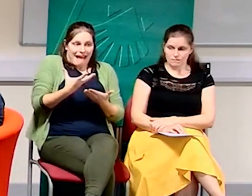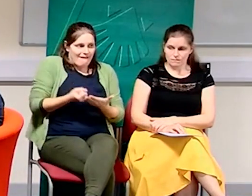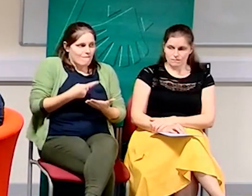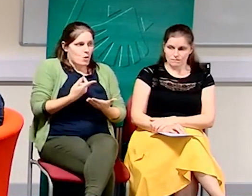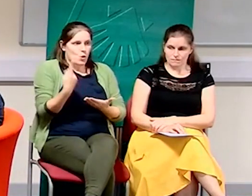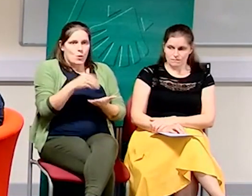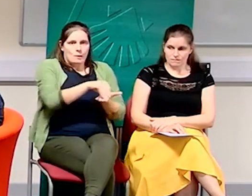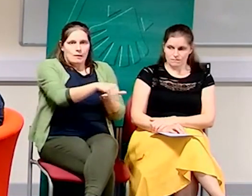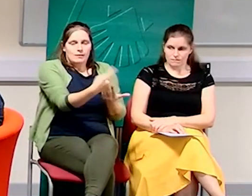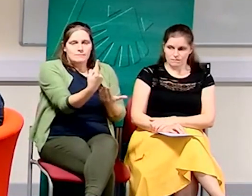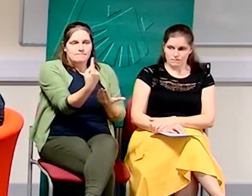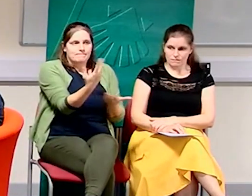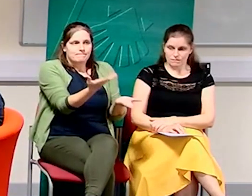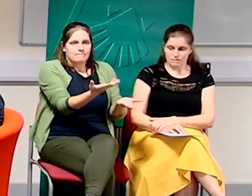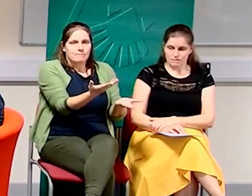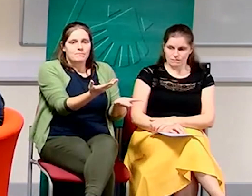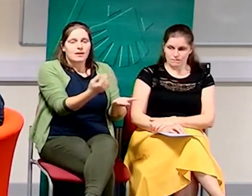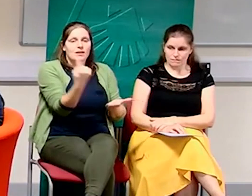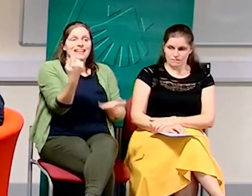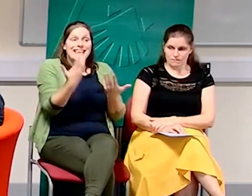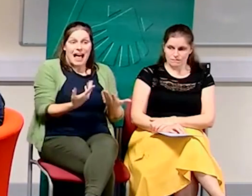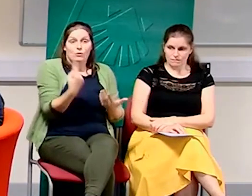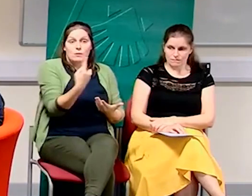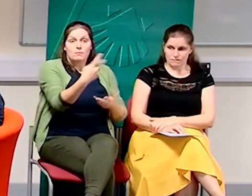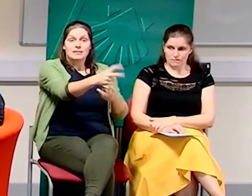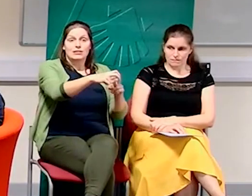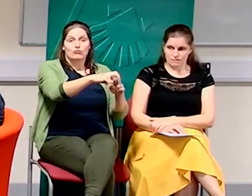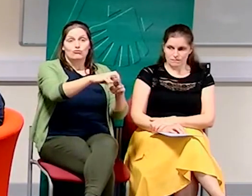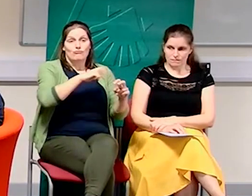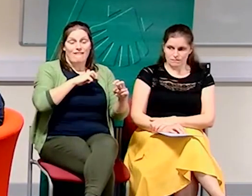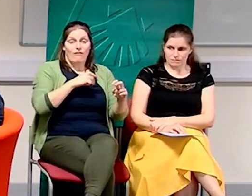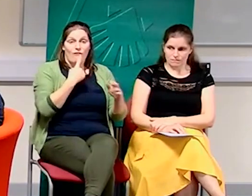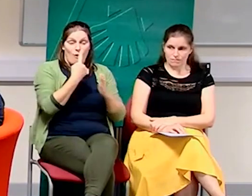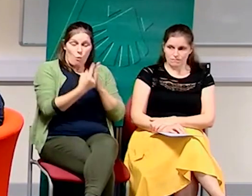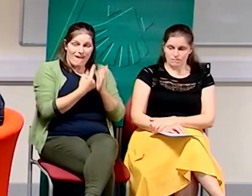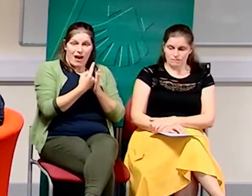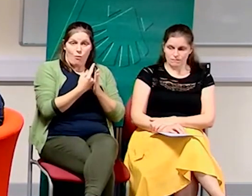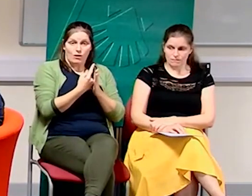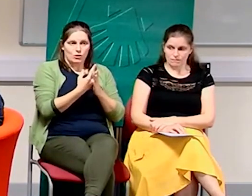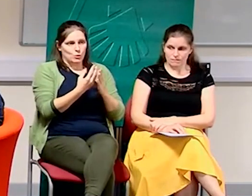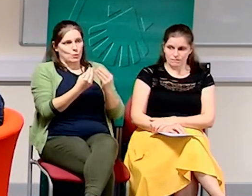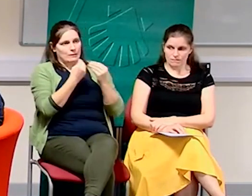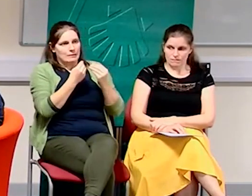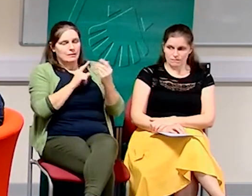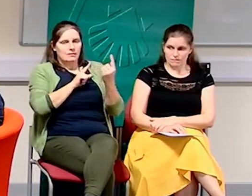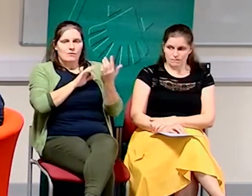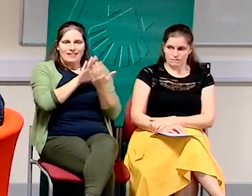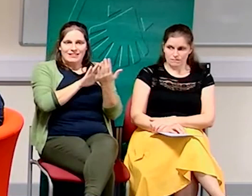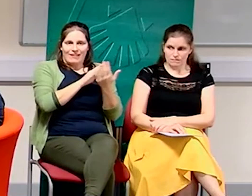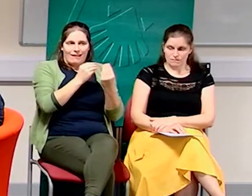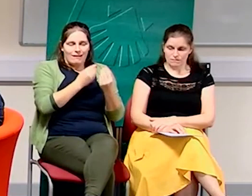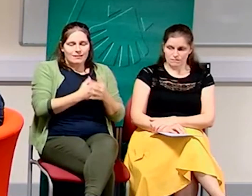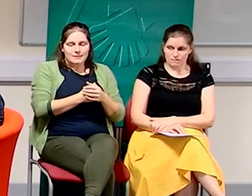someone has to travel from over an hour um to get to me so there is this really beneficial kind of